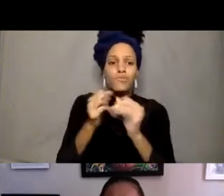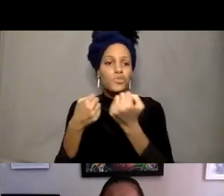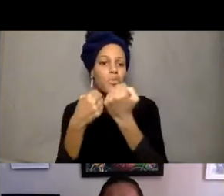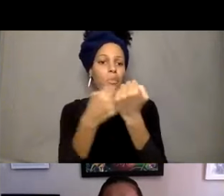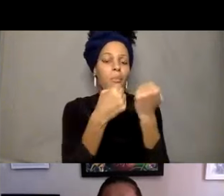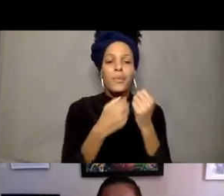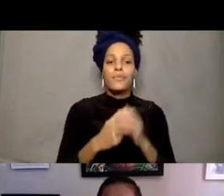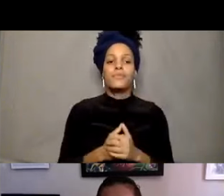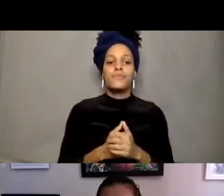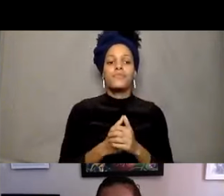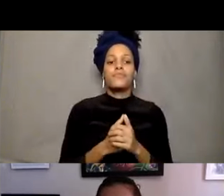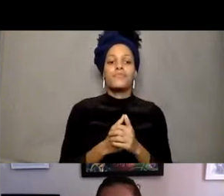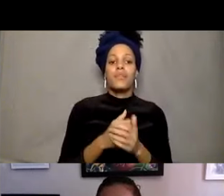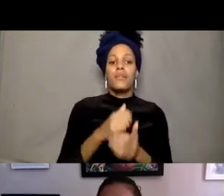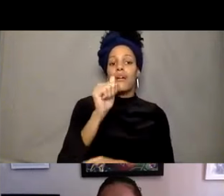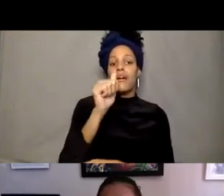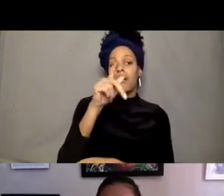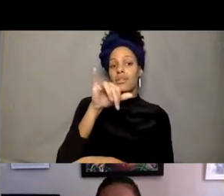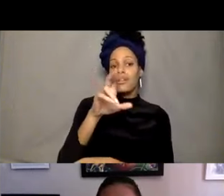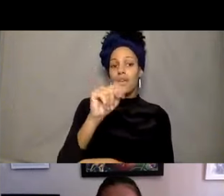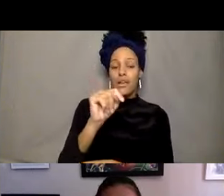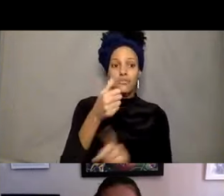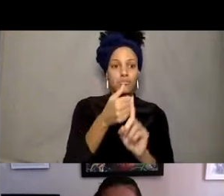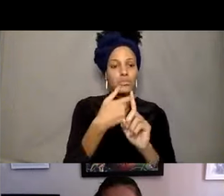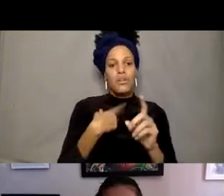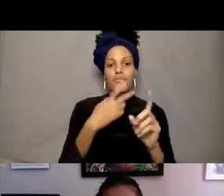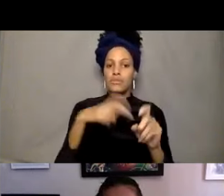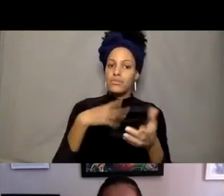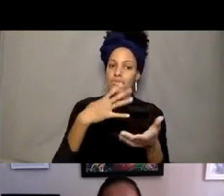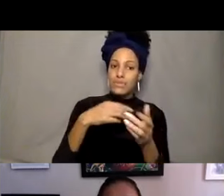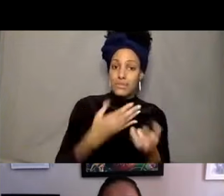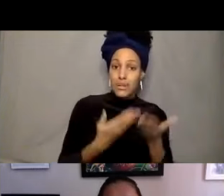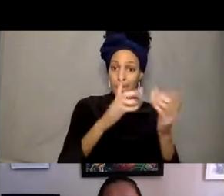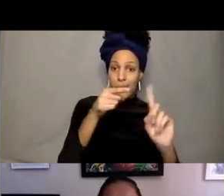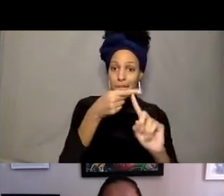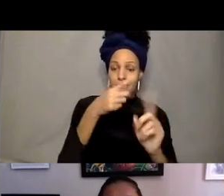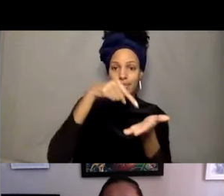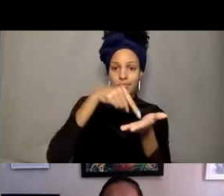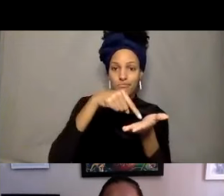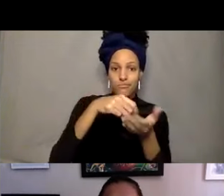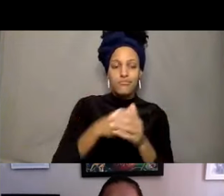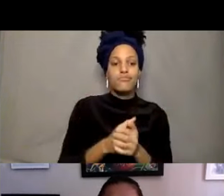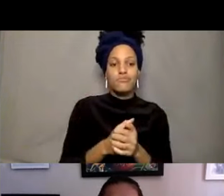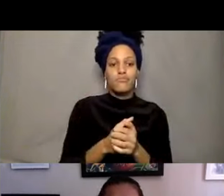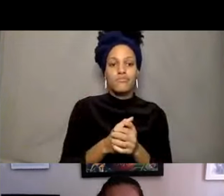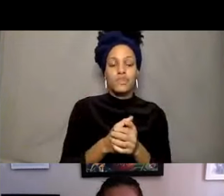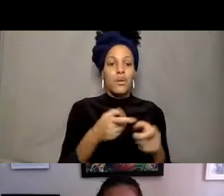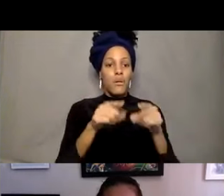Applicants must submit their applications through our grant interface by the deadline, and then staff check in applications,